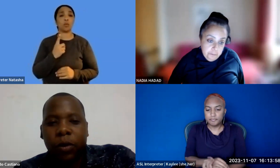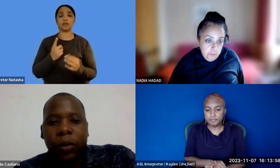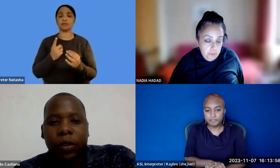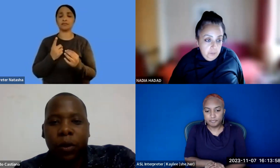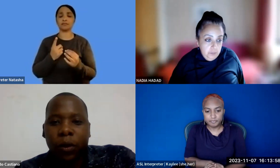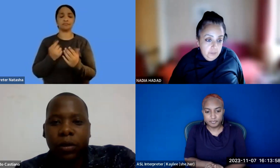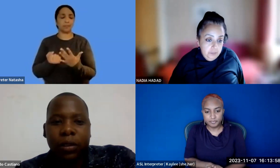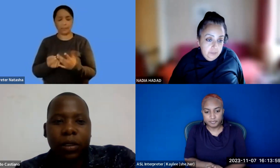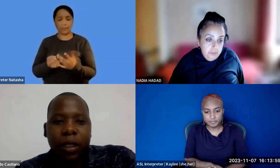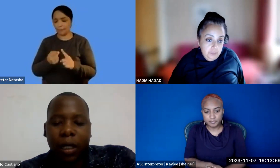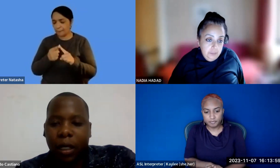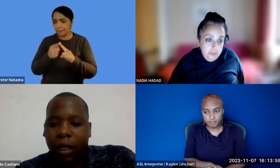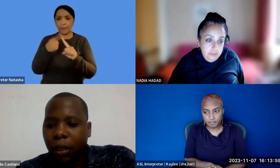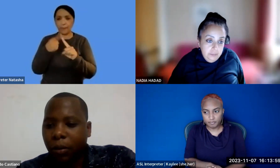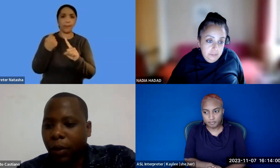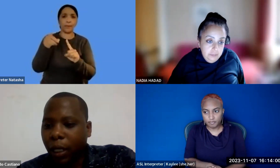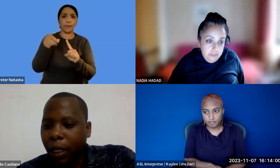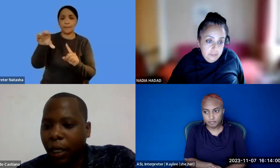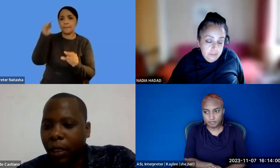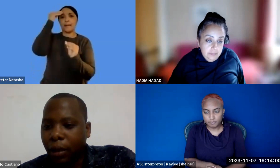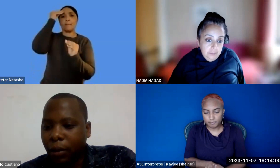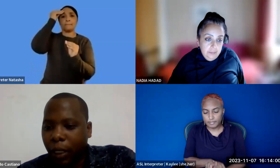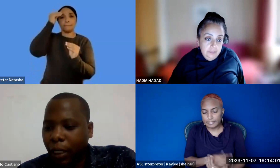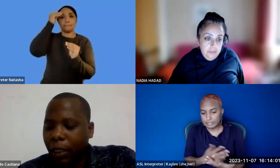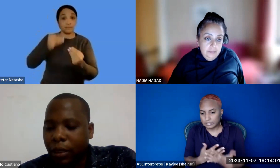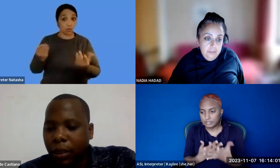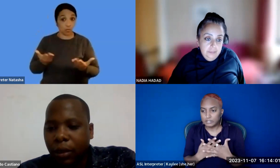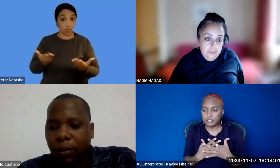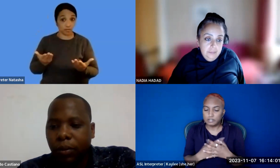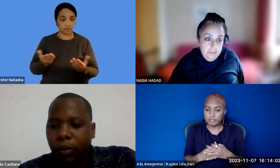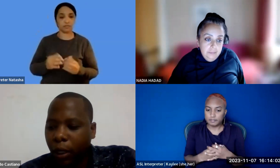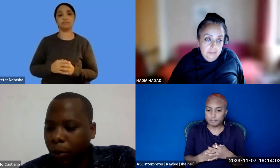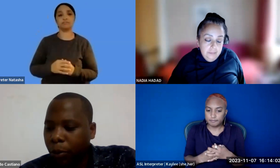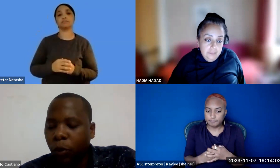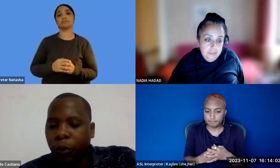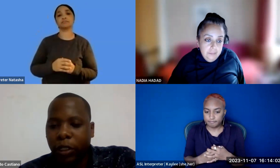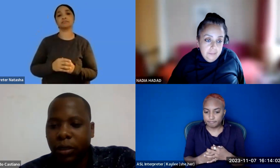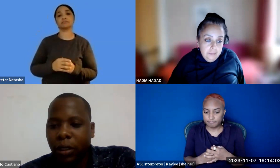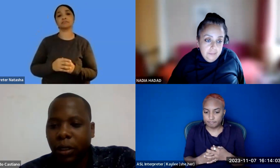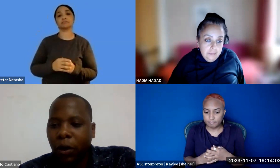there is probably not an ideal blueprint